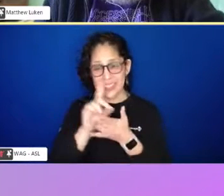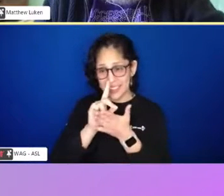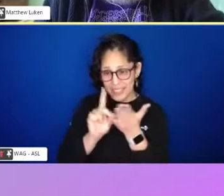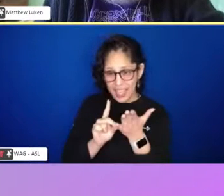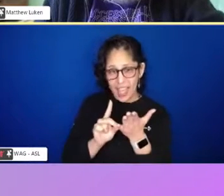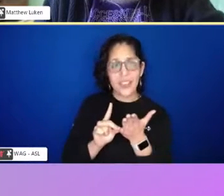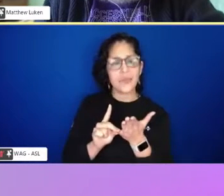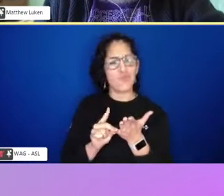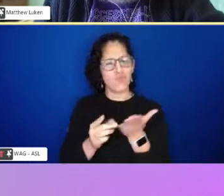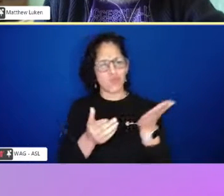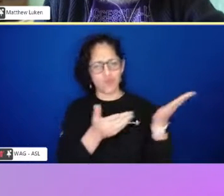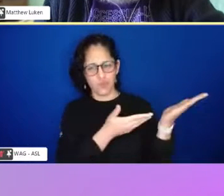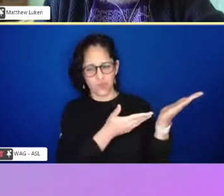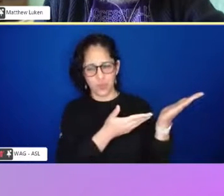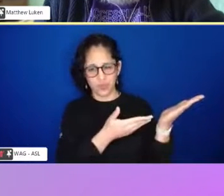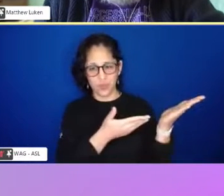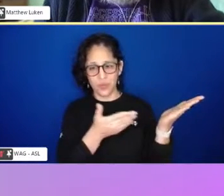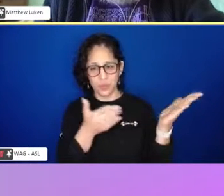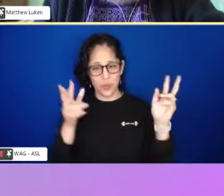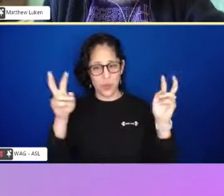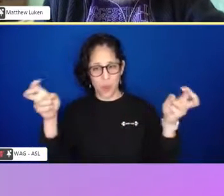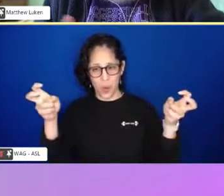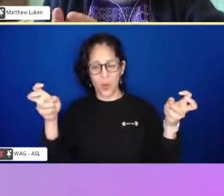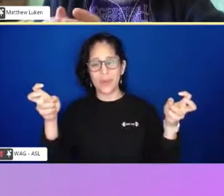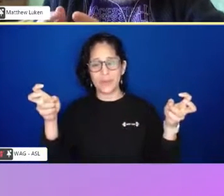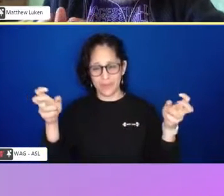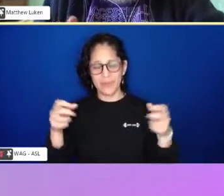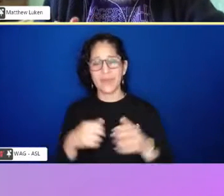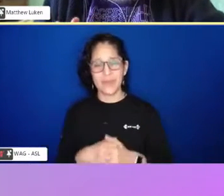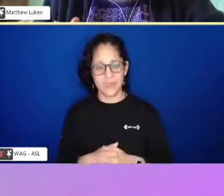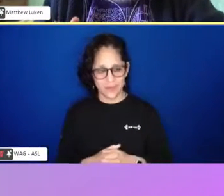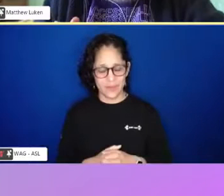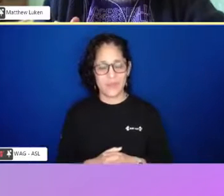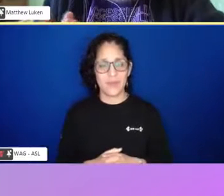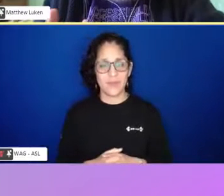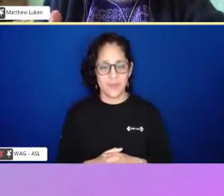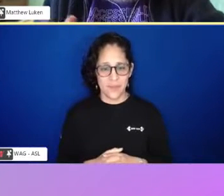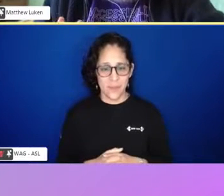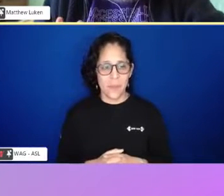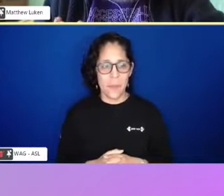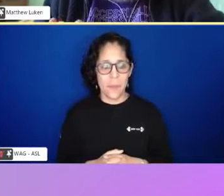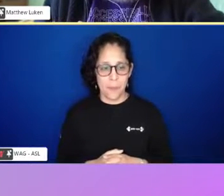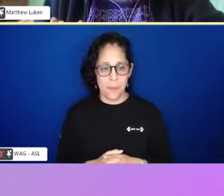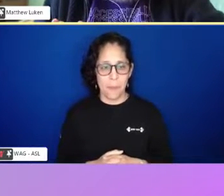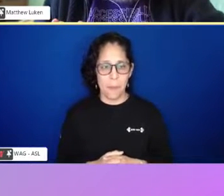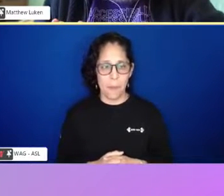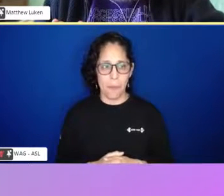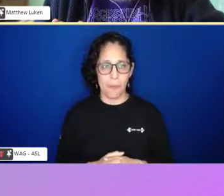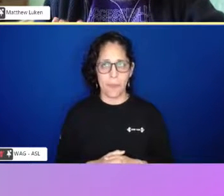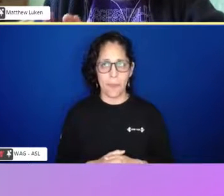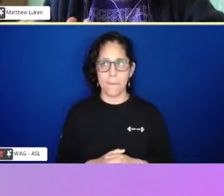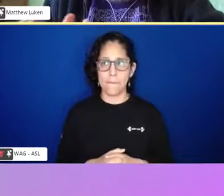[Matthew Luken] So as we think about design, we will start with this quote and then move